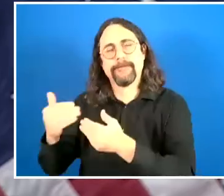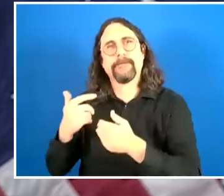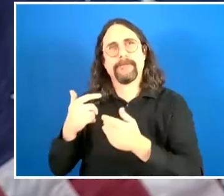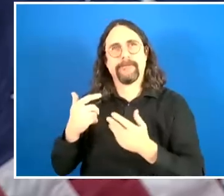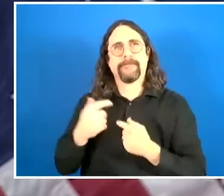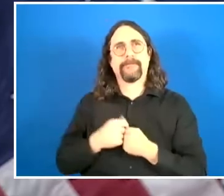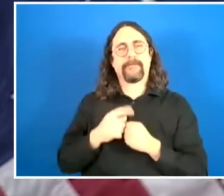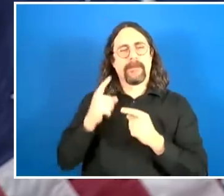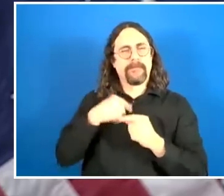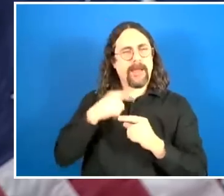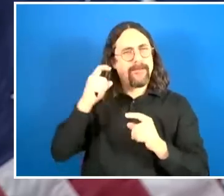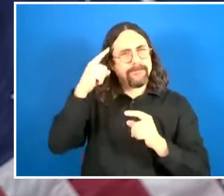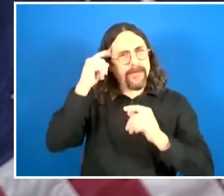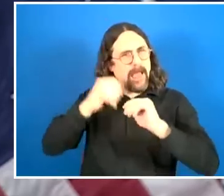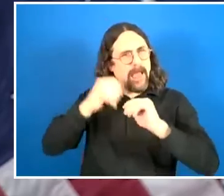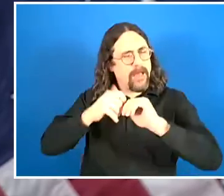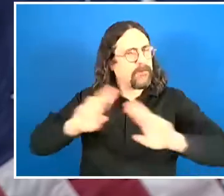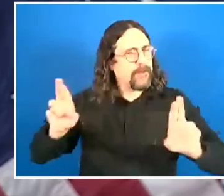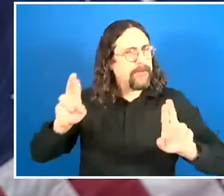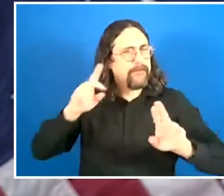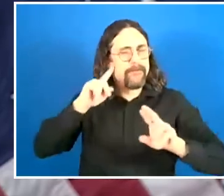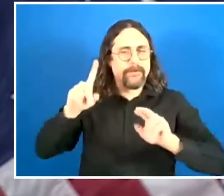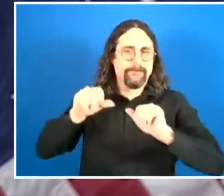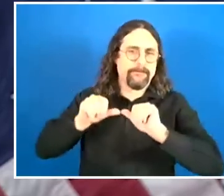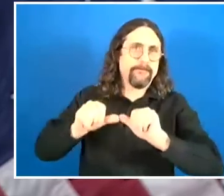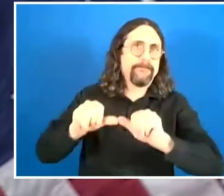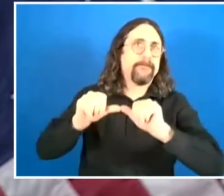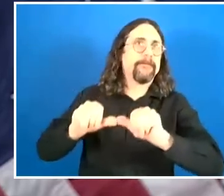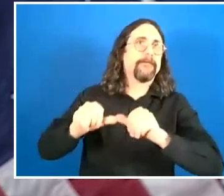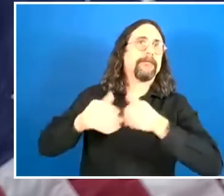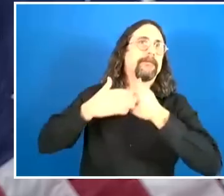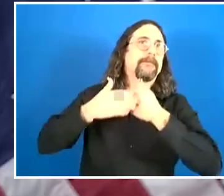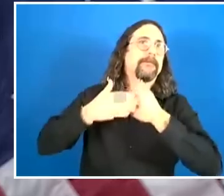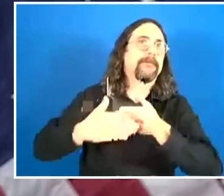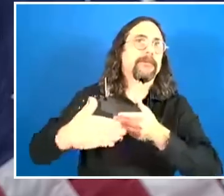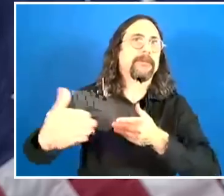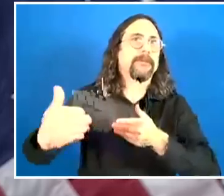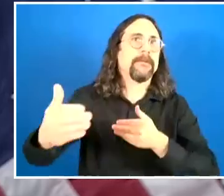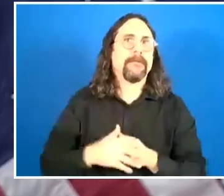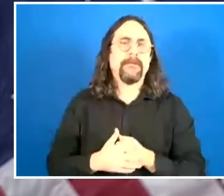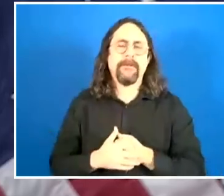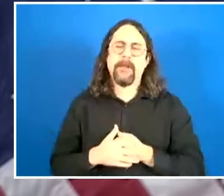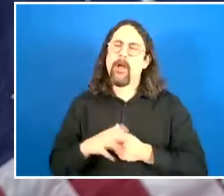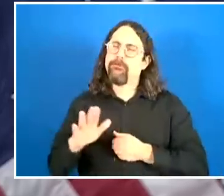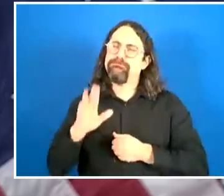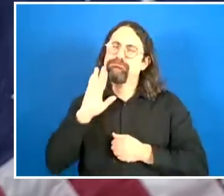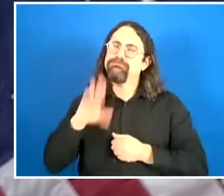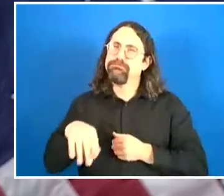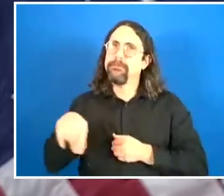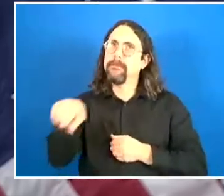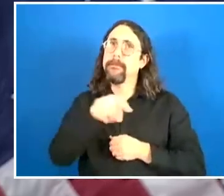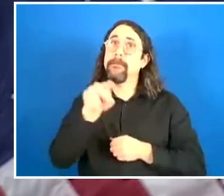THE MOMENTS AHEAD, FOR THE TOUGH TIMES AHEAD. BUT WHAT IS INSPIRING TO ME IS EVEN WITTHH AT